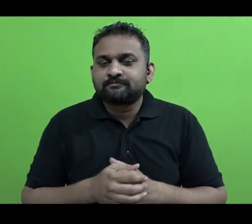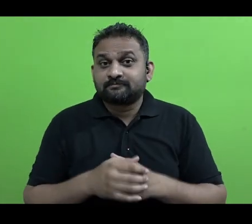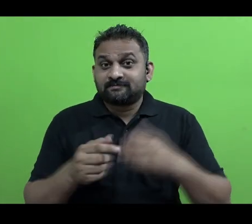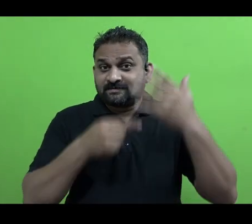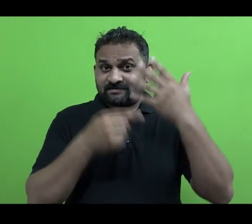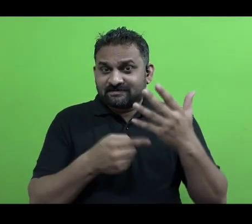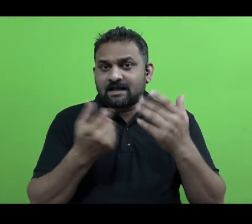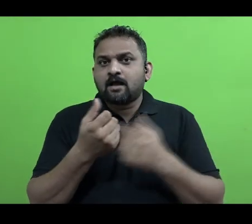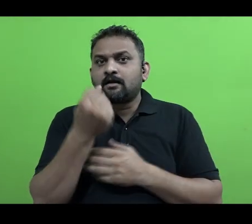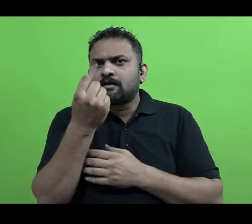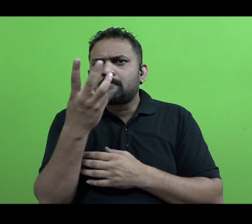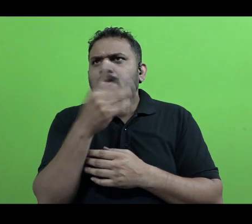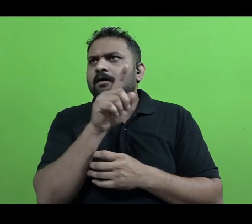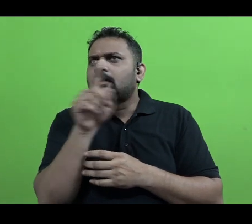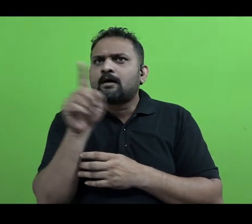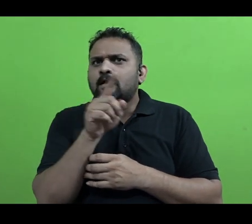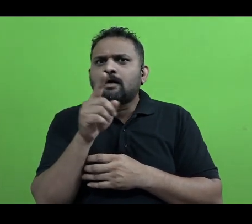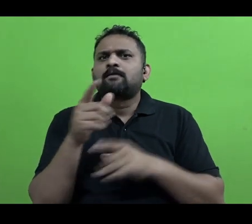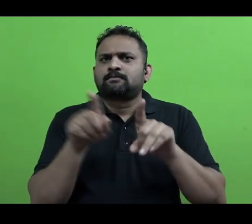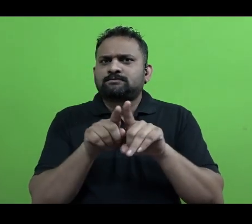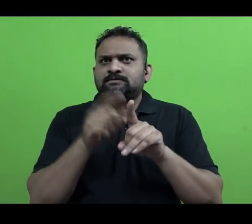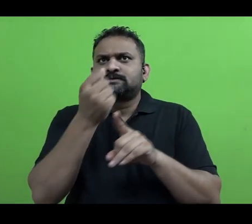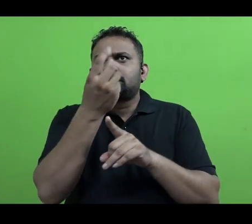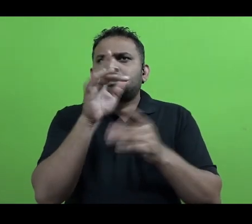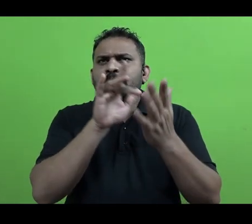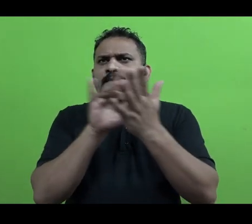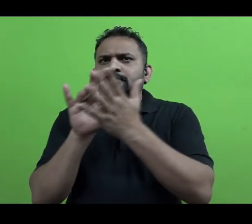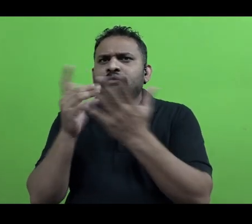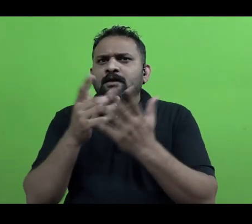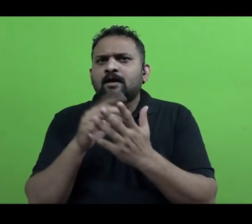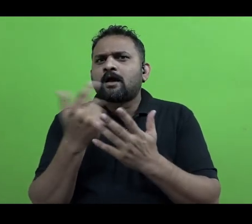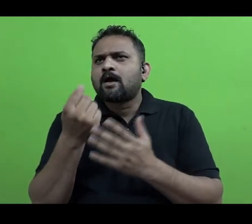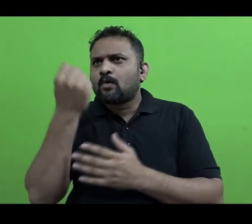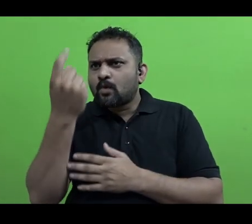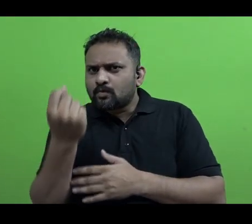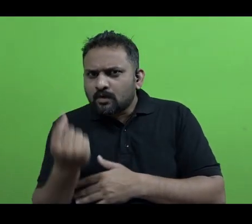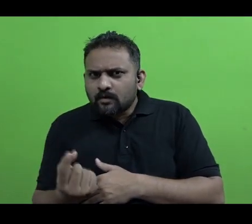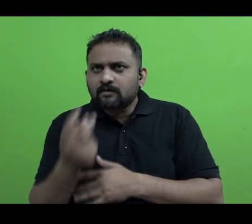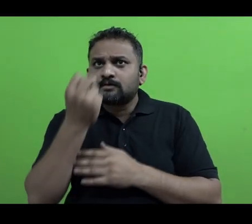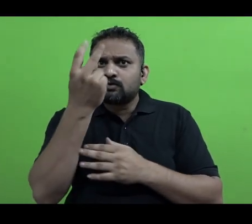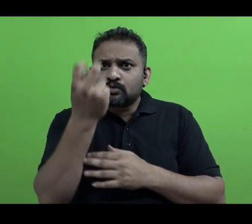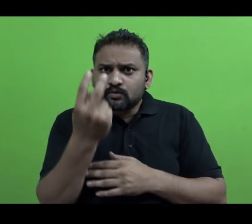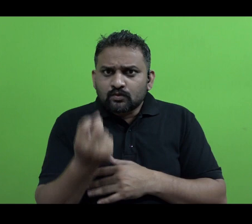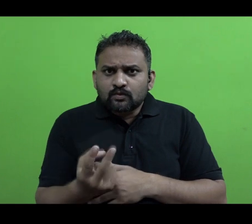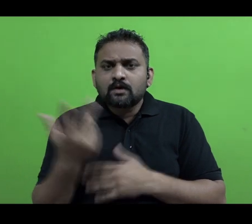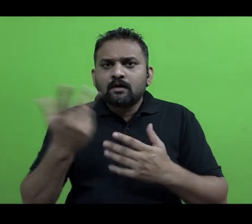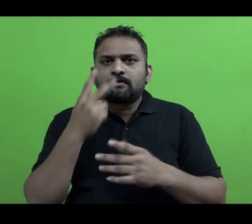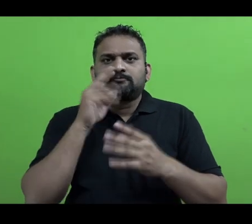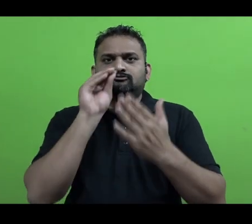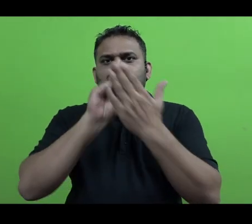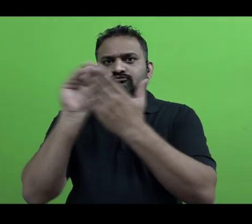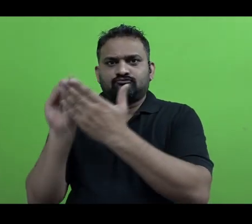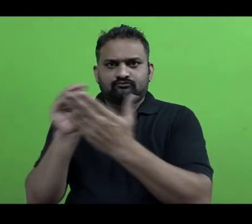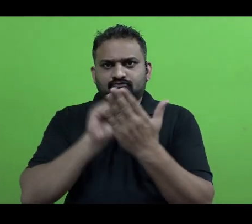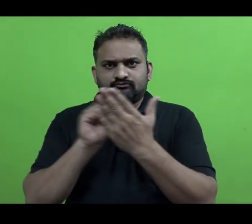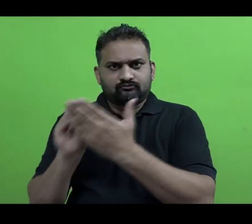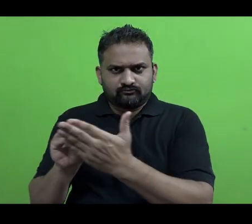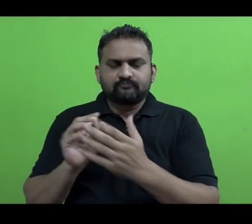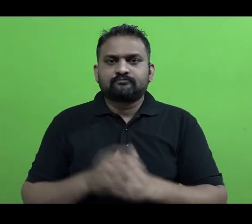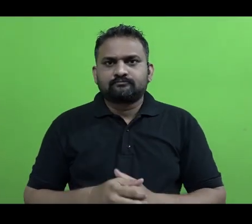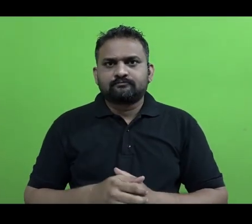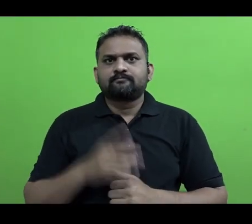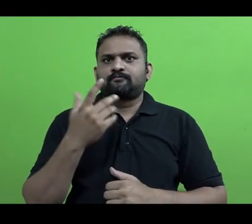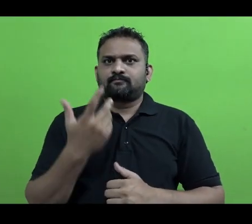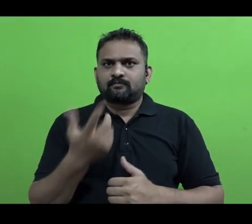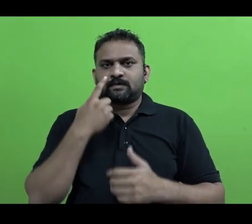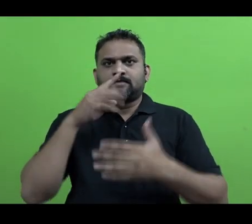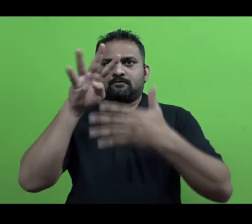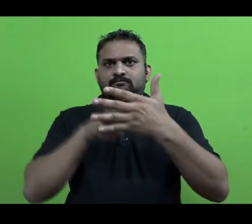Step 6 arrange the numbers according to the place values in the grid. As you see, we have a grid